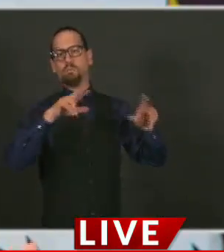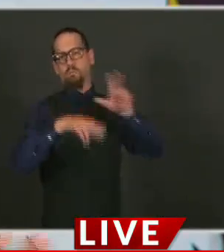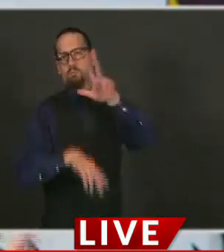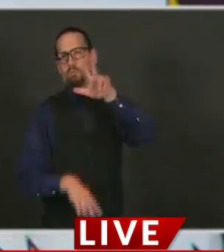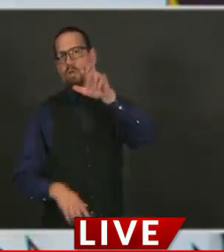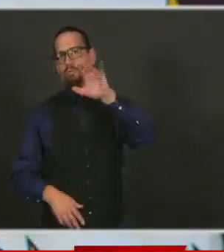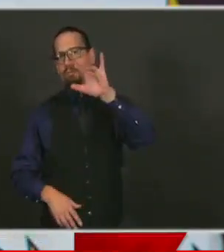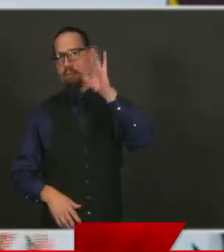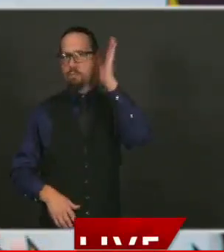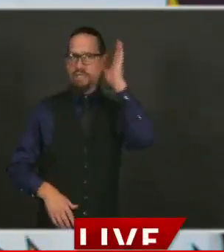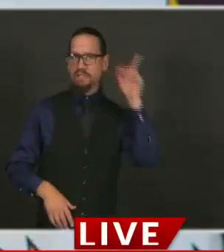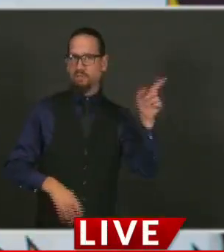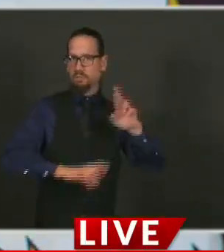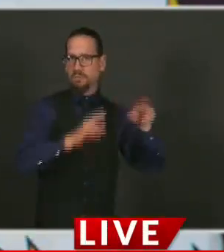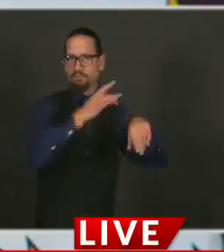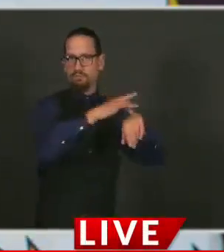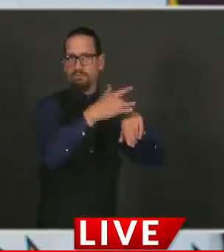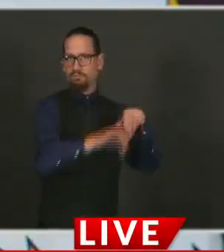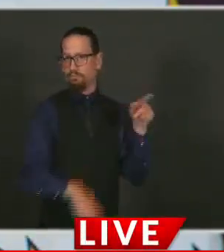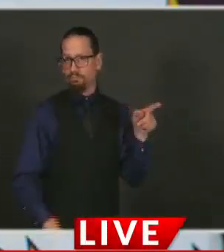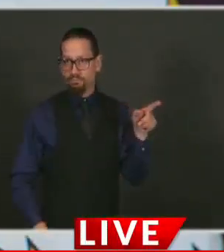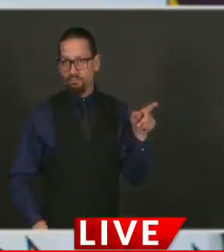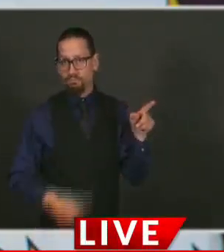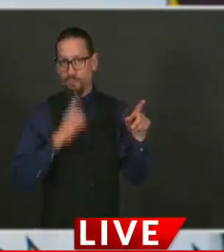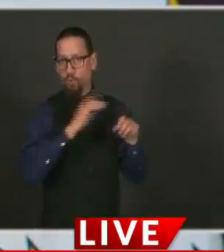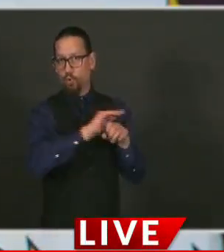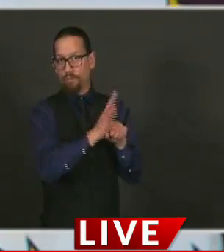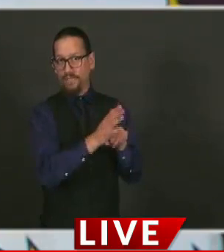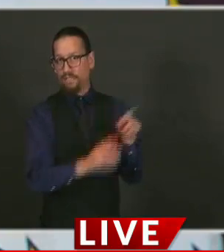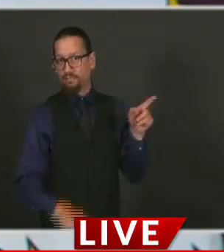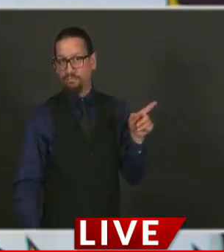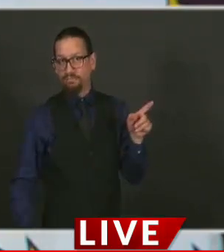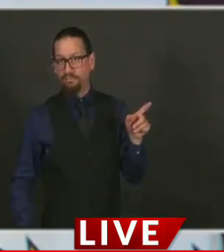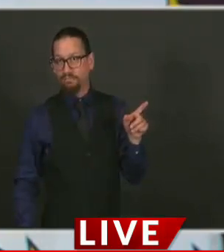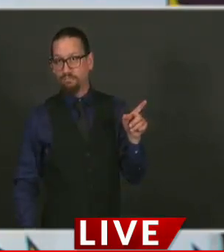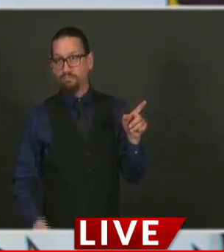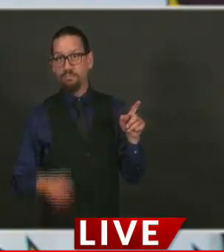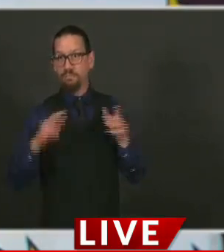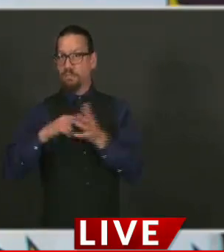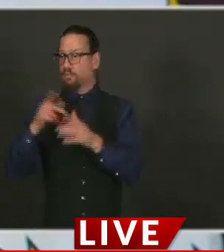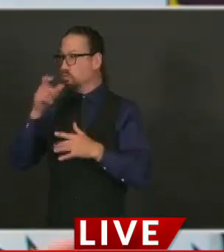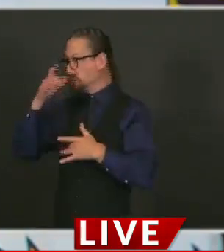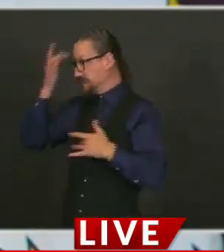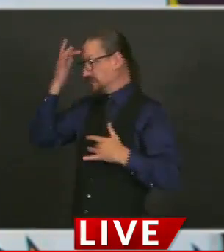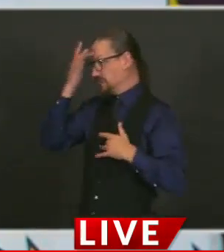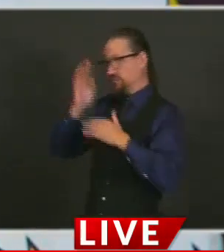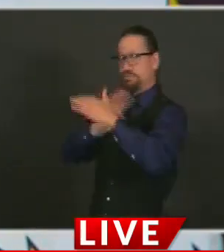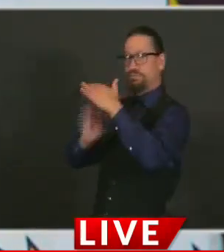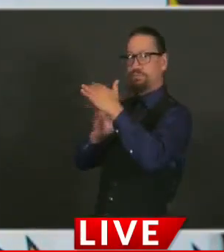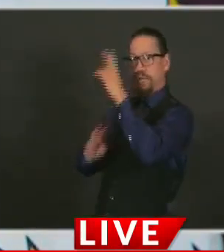WEEKS WHEN I HAVE TO OPEN THE CRANSTON FACILITY, 325-ISH COVID